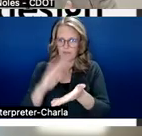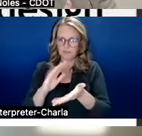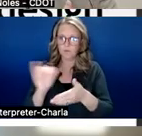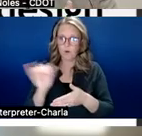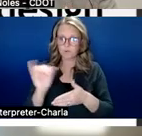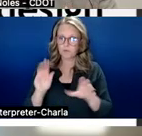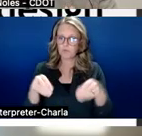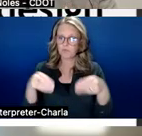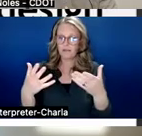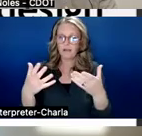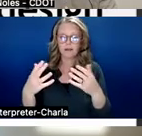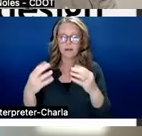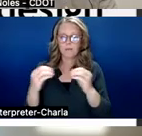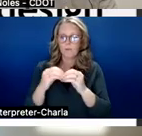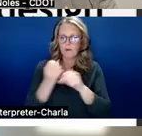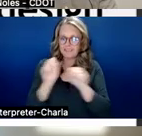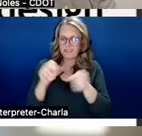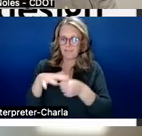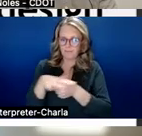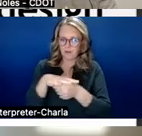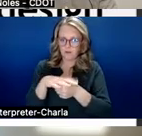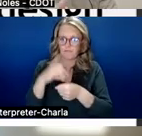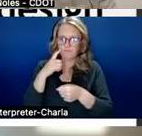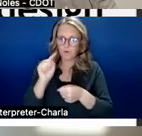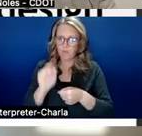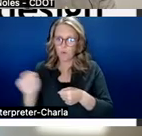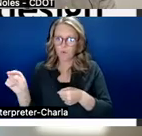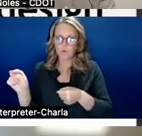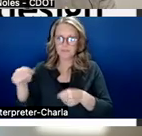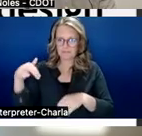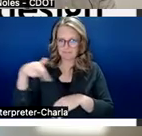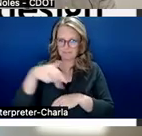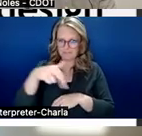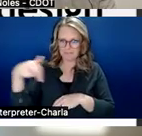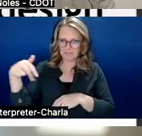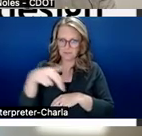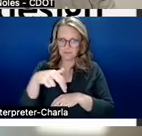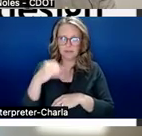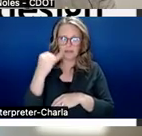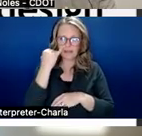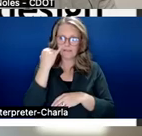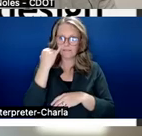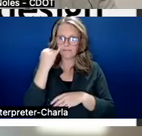for pedestrians if they get caught between the light signal cycles.